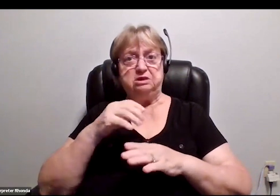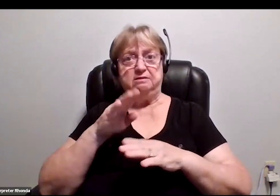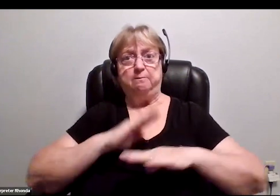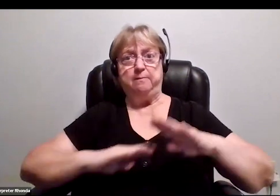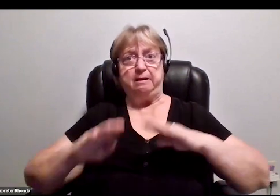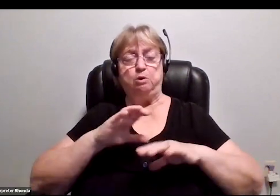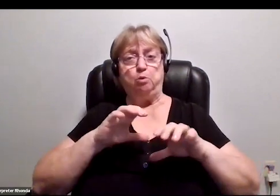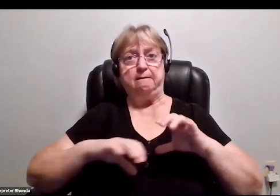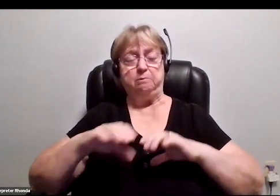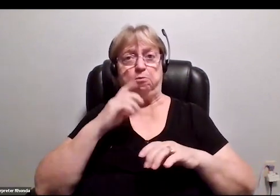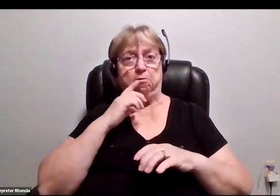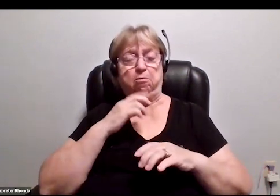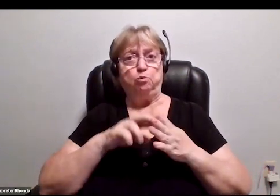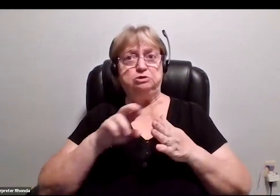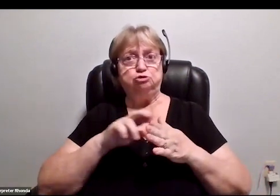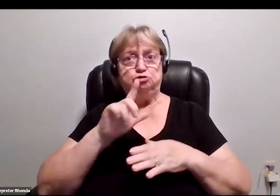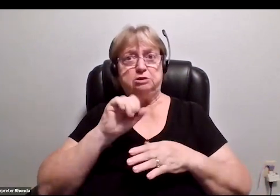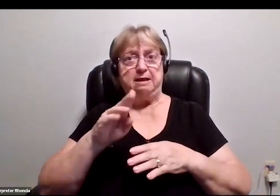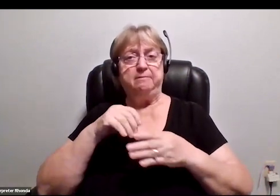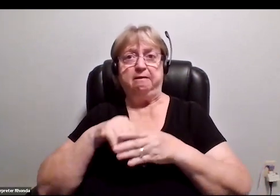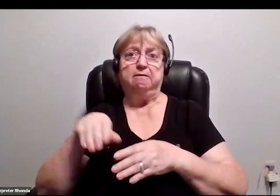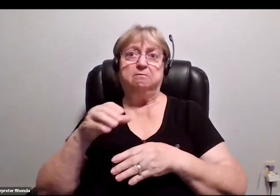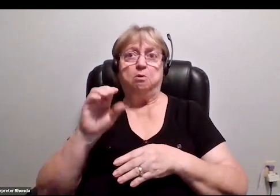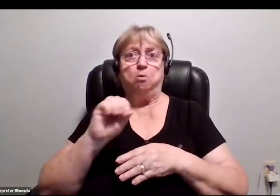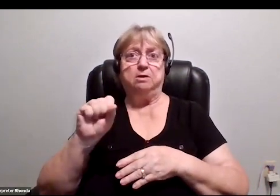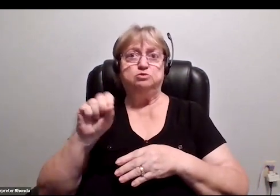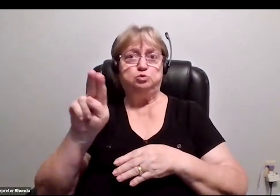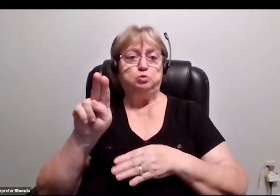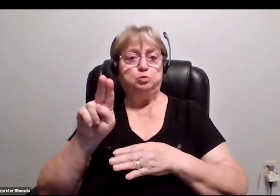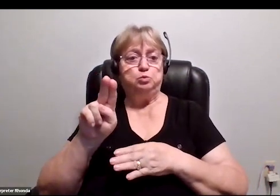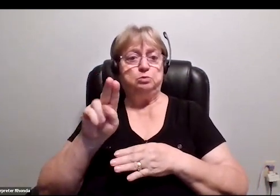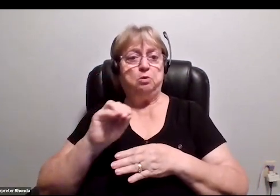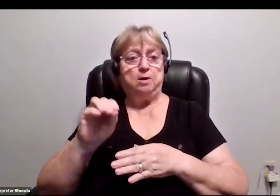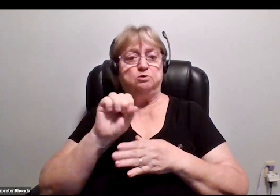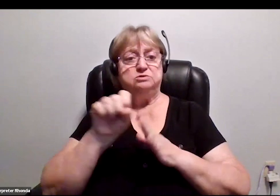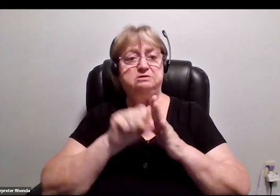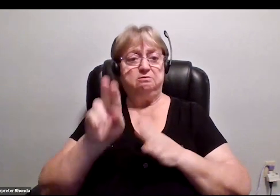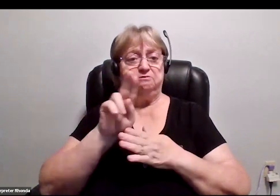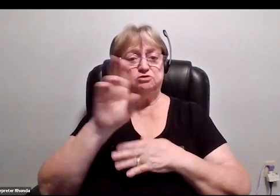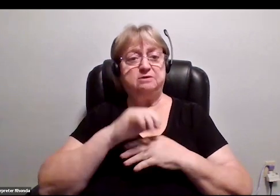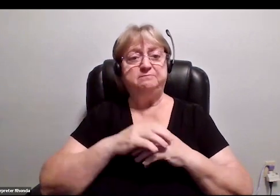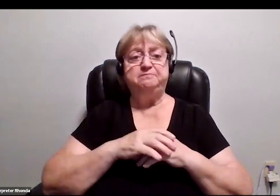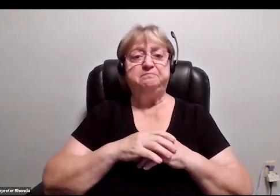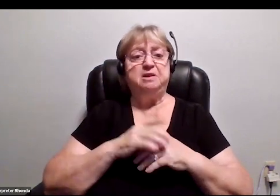We did a lot of gel electrophoresis, protein purification, and I wanted to find people who were doing those skills